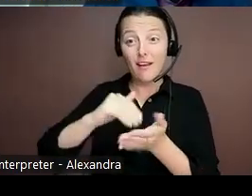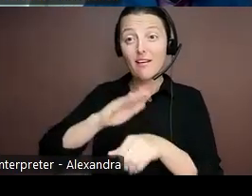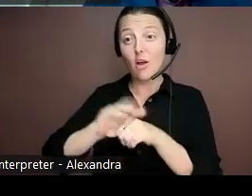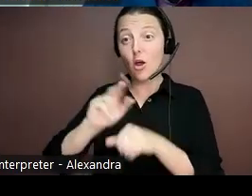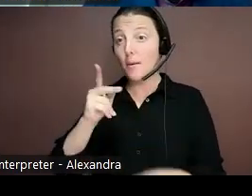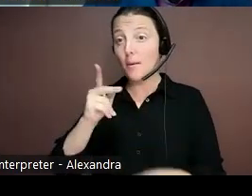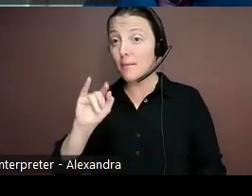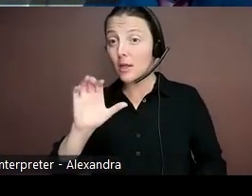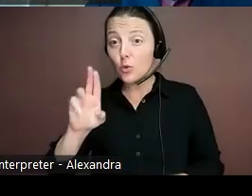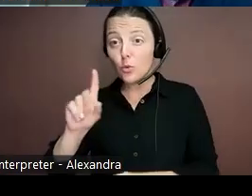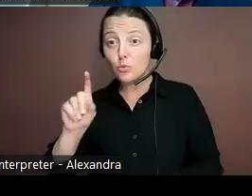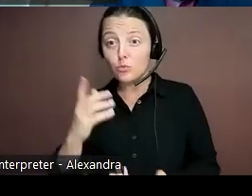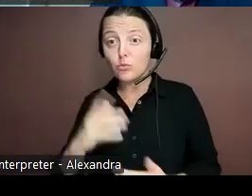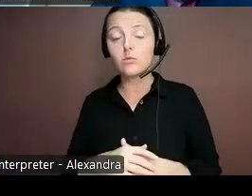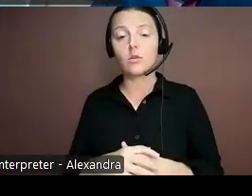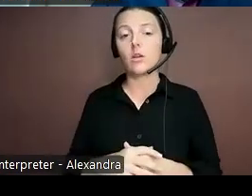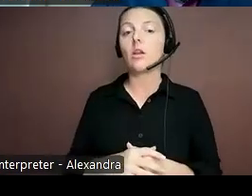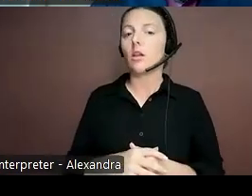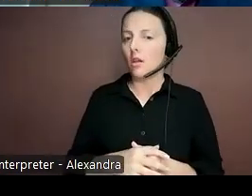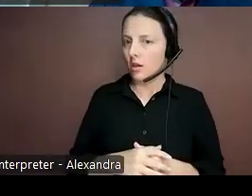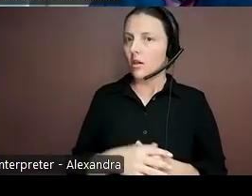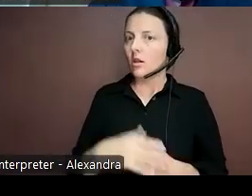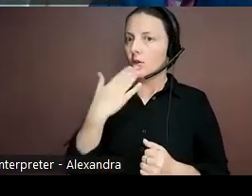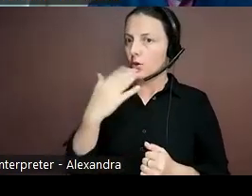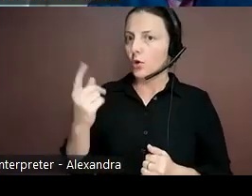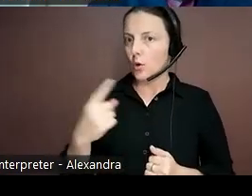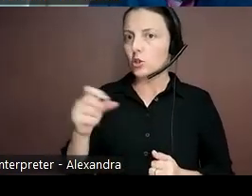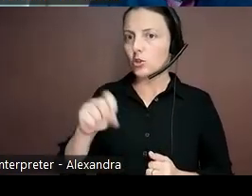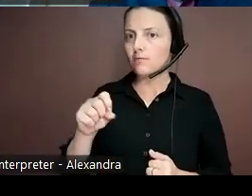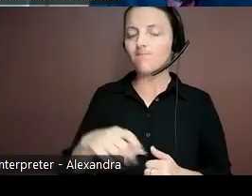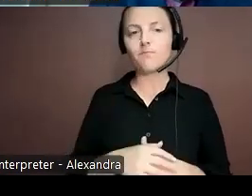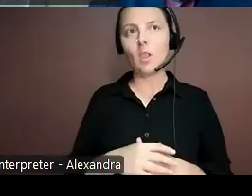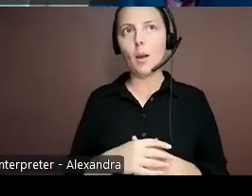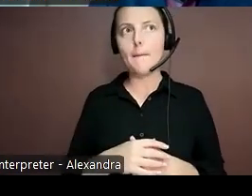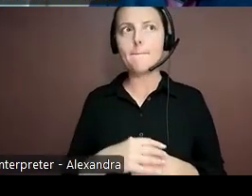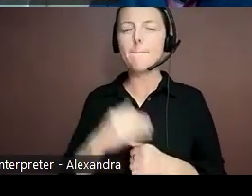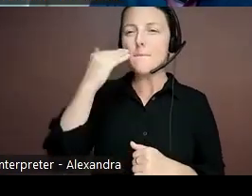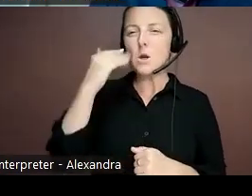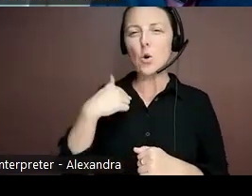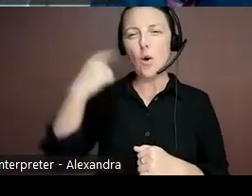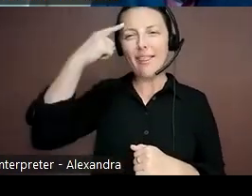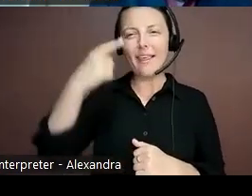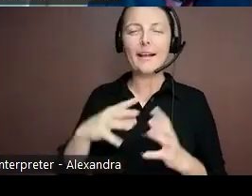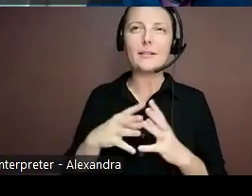a fantastic question. Um, you know, I I think, you know, when when staff members, it's not